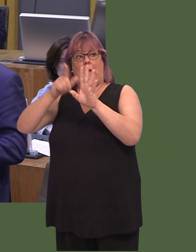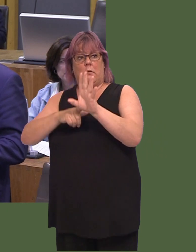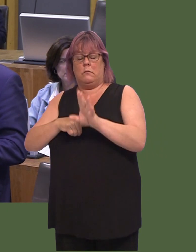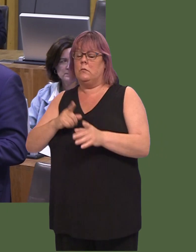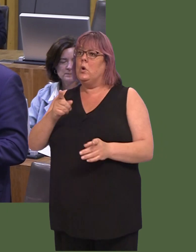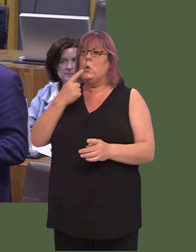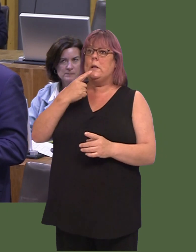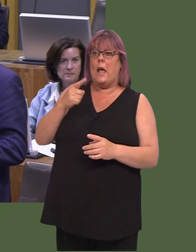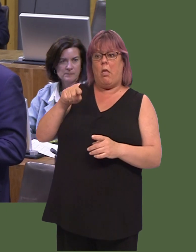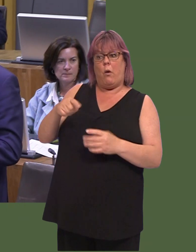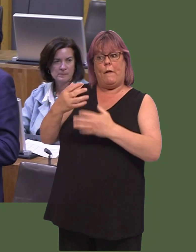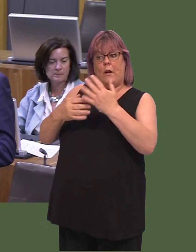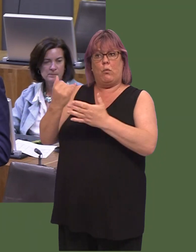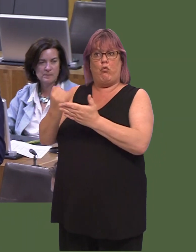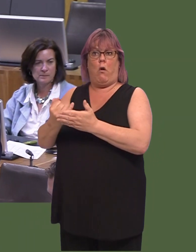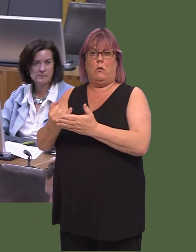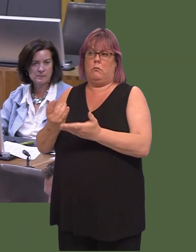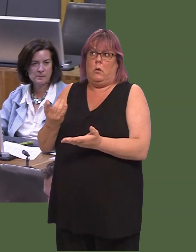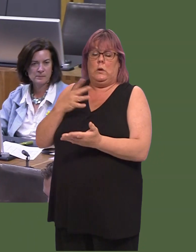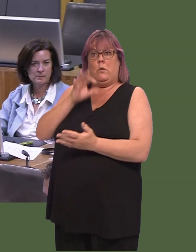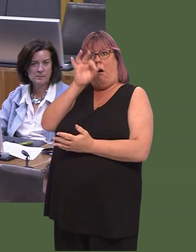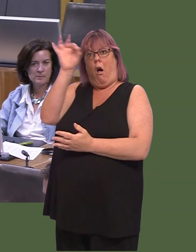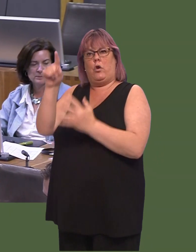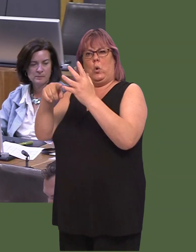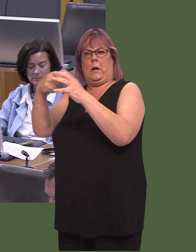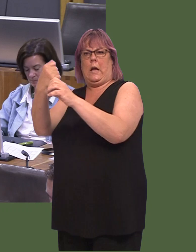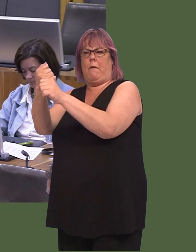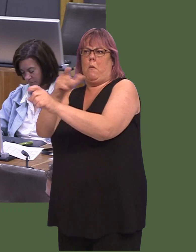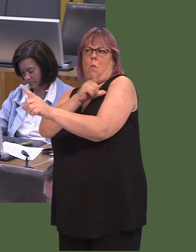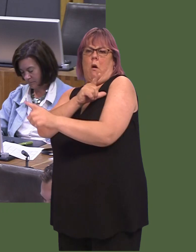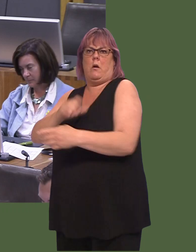If she is saying the figures for Hinkley were wrong, then that is something for the UK Government to explain.